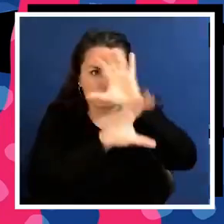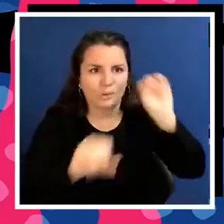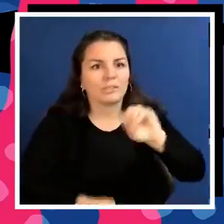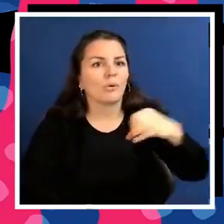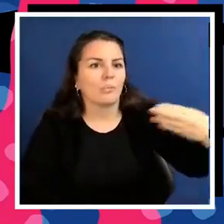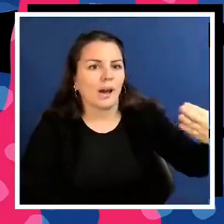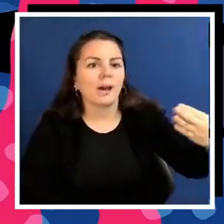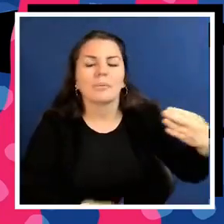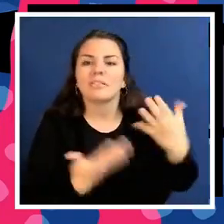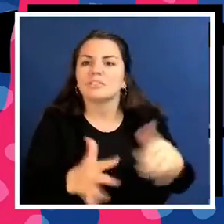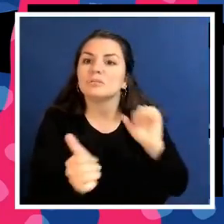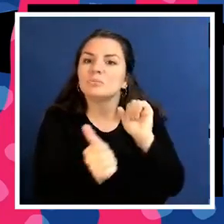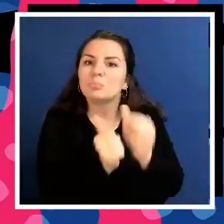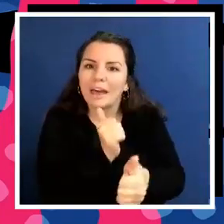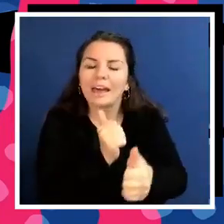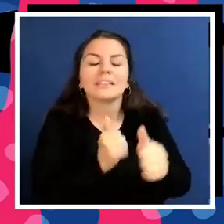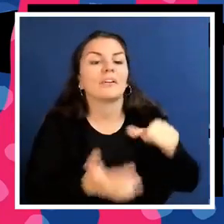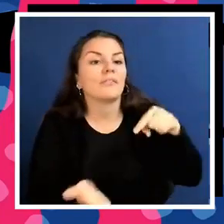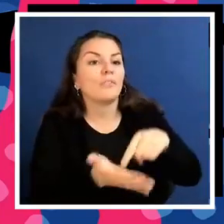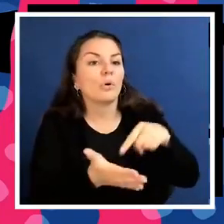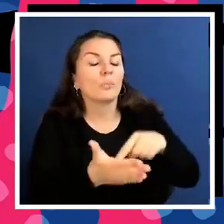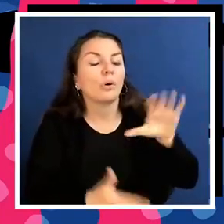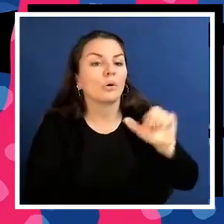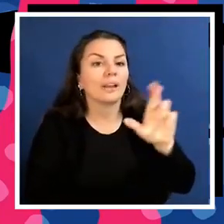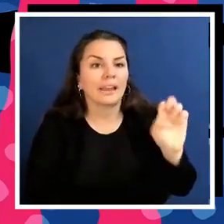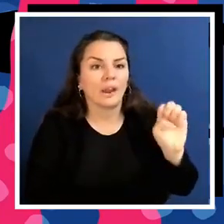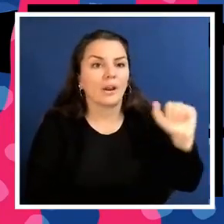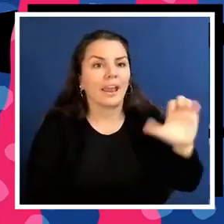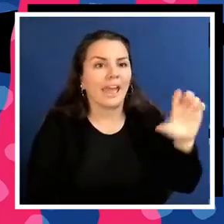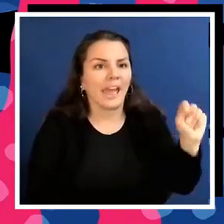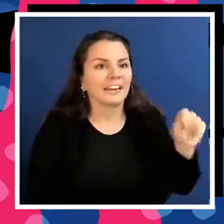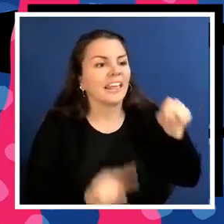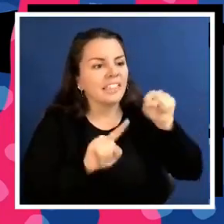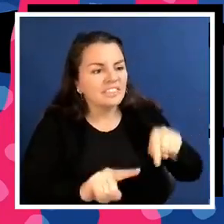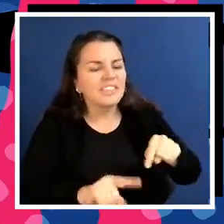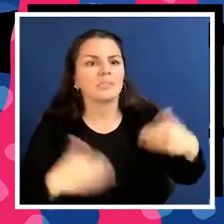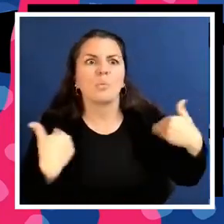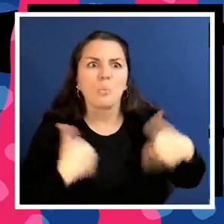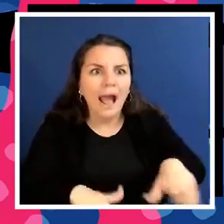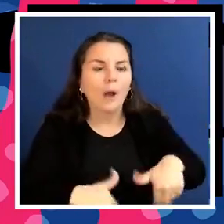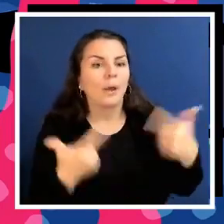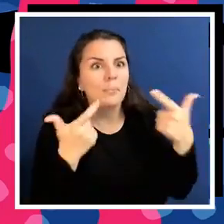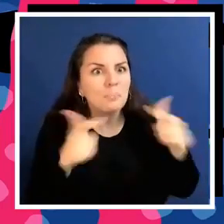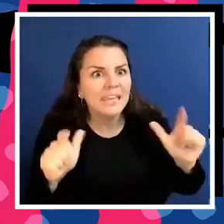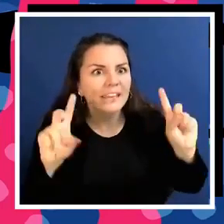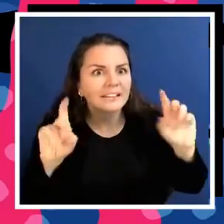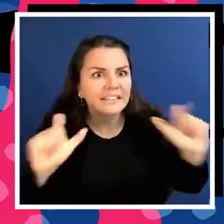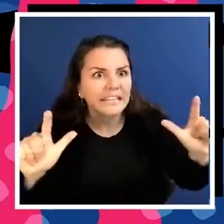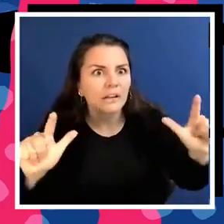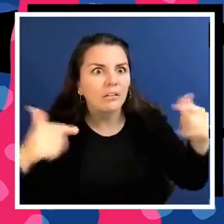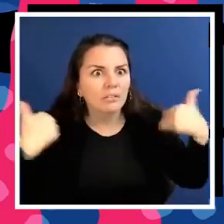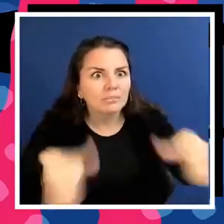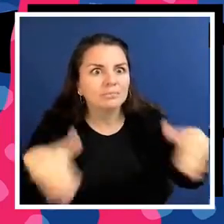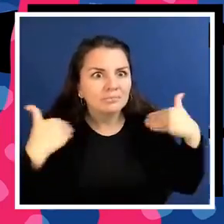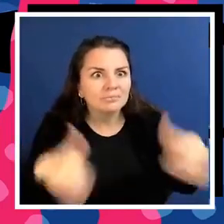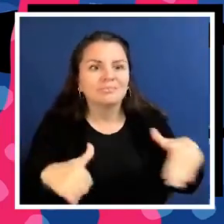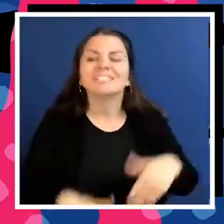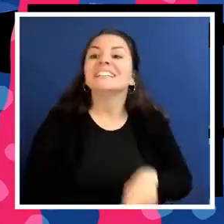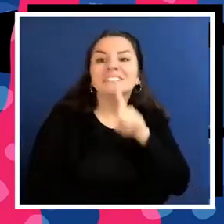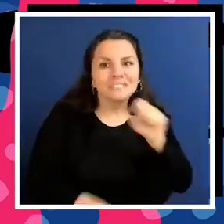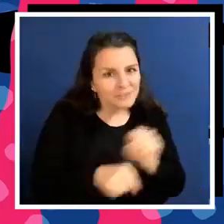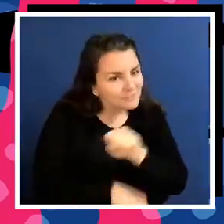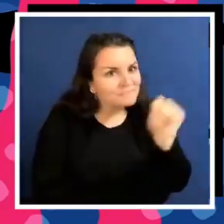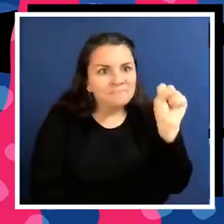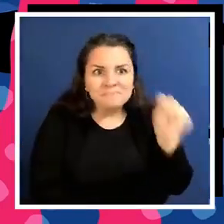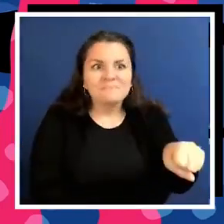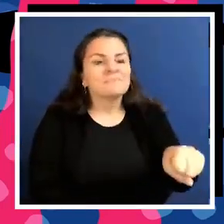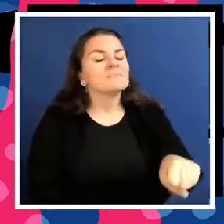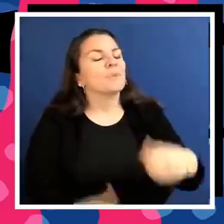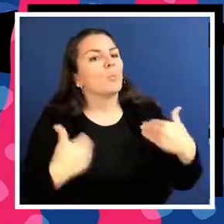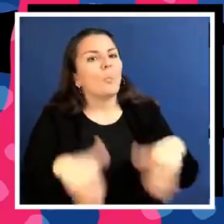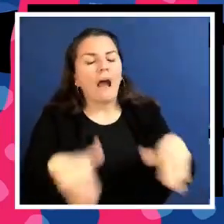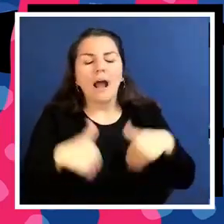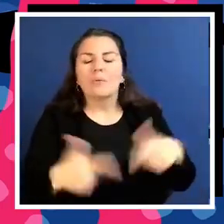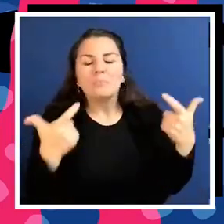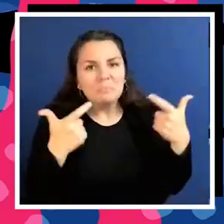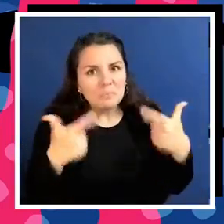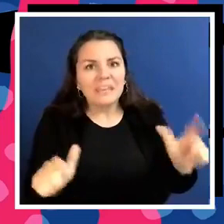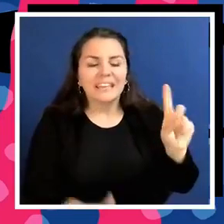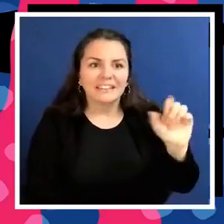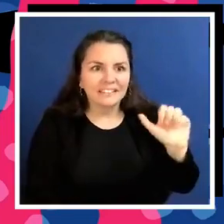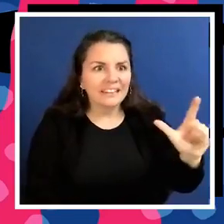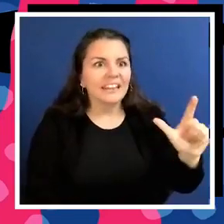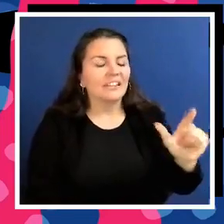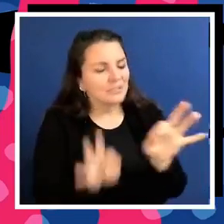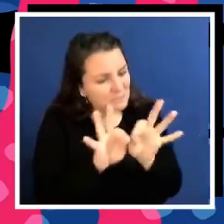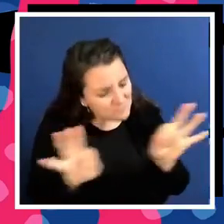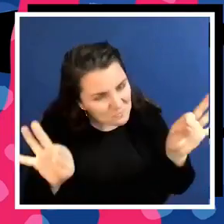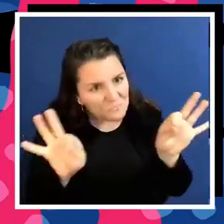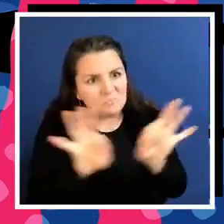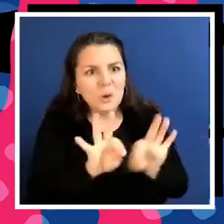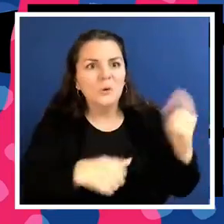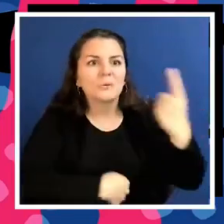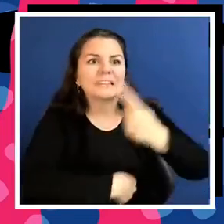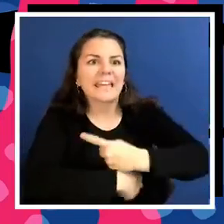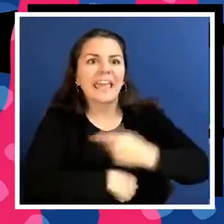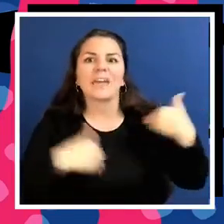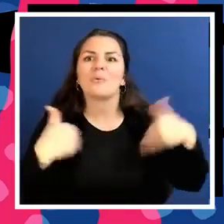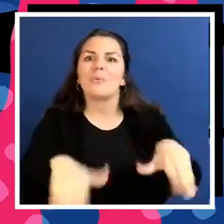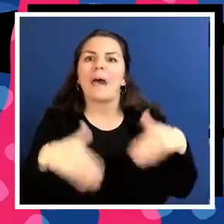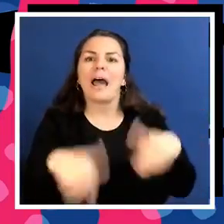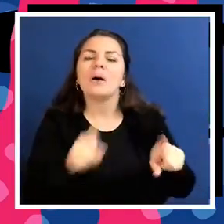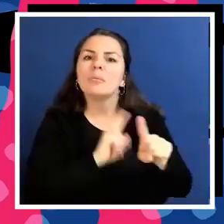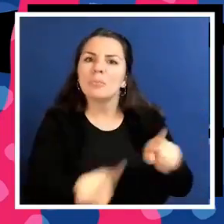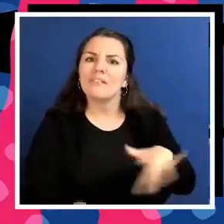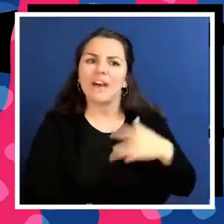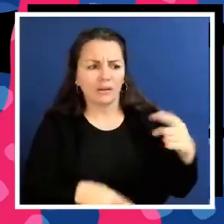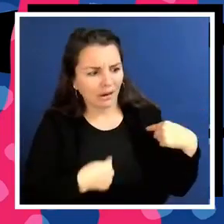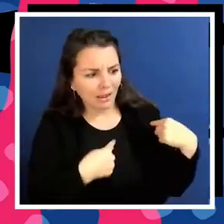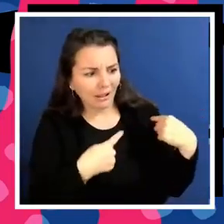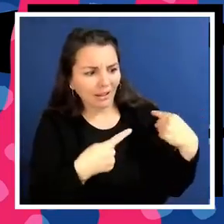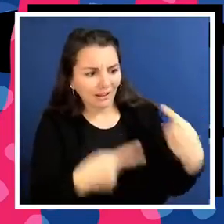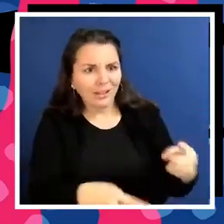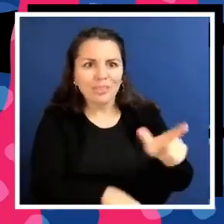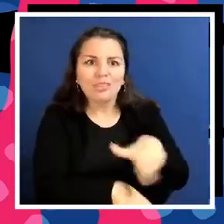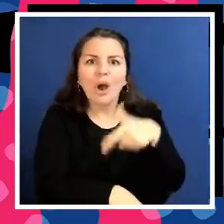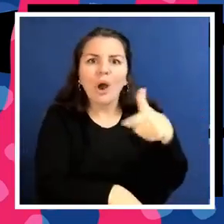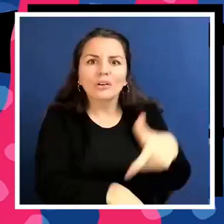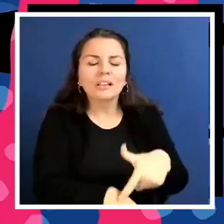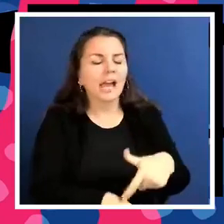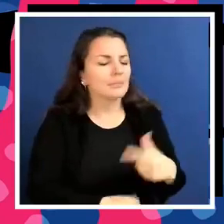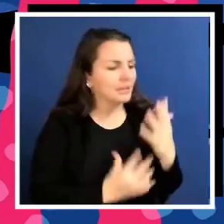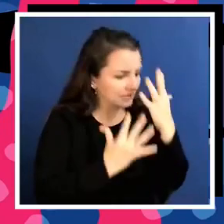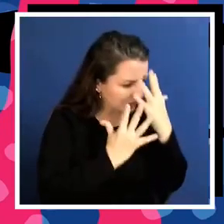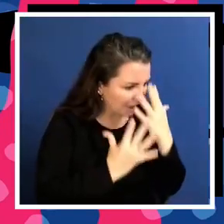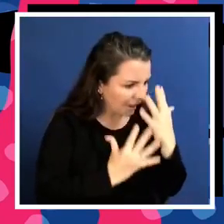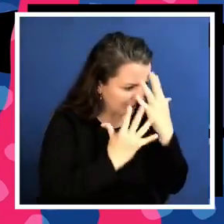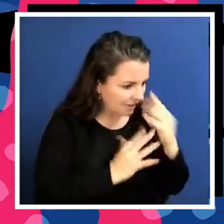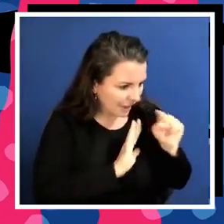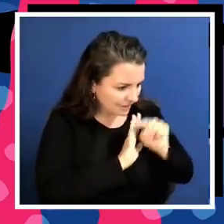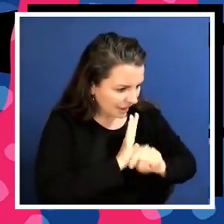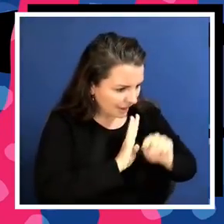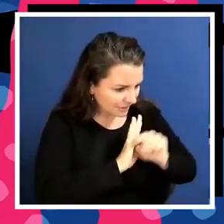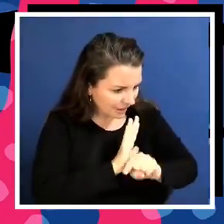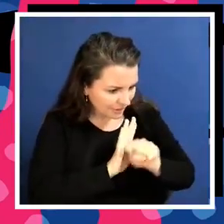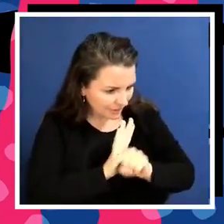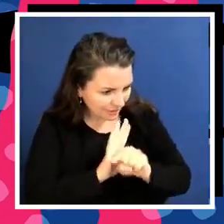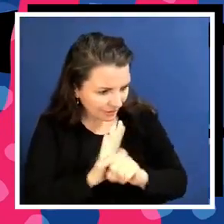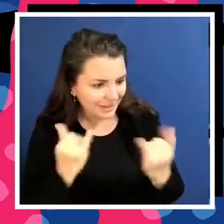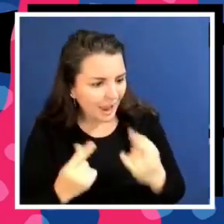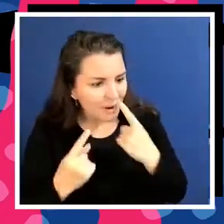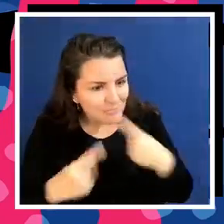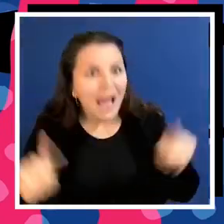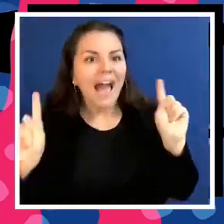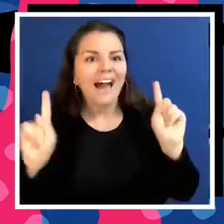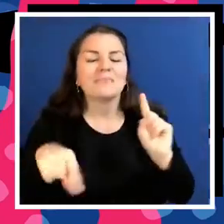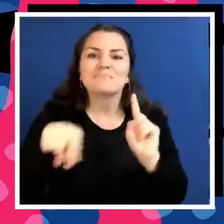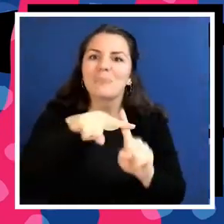TO QUOTE OUR VICE PRESIDENT